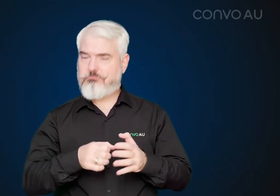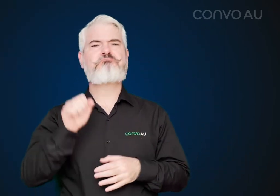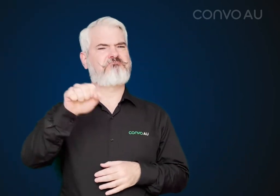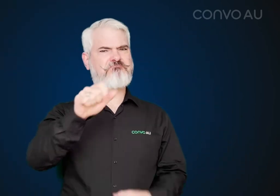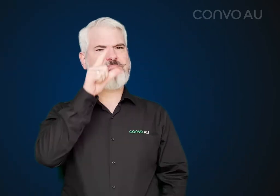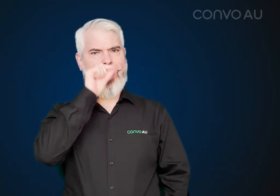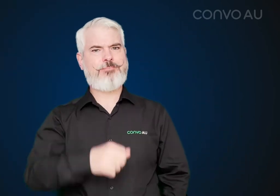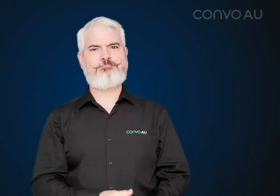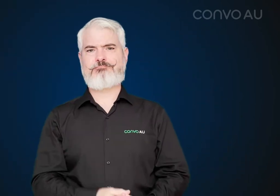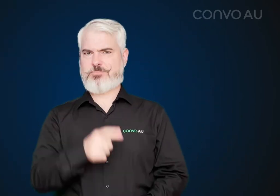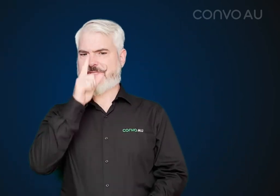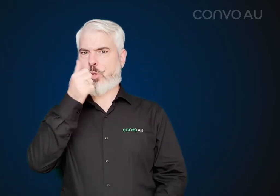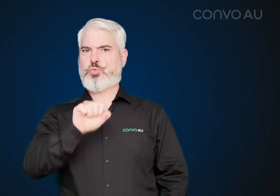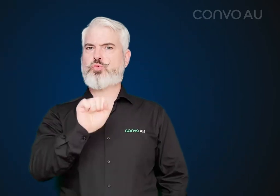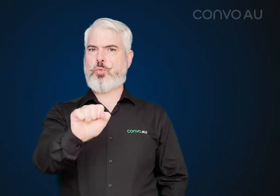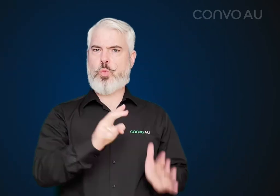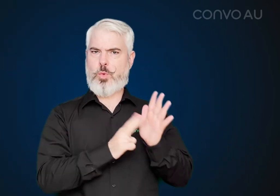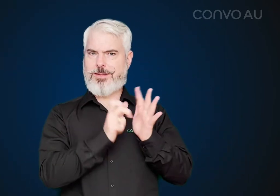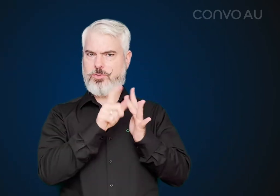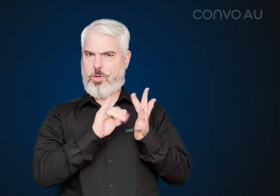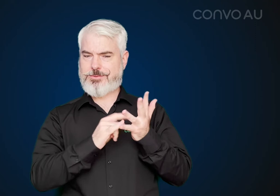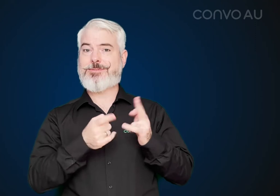Yes, you can use your NDIS plan